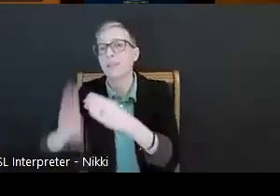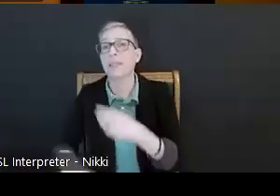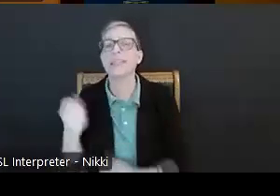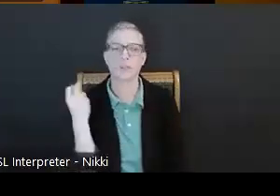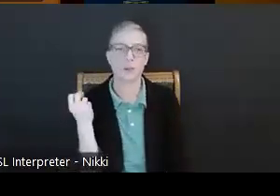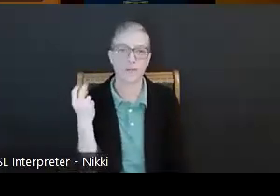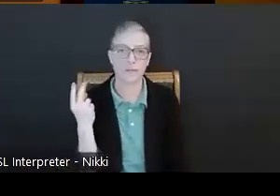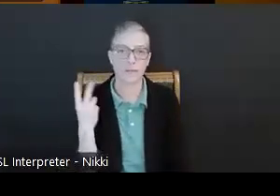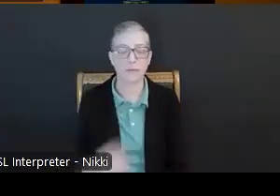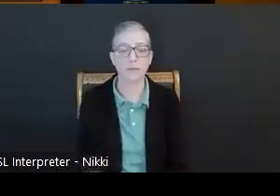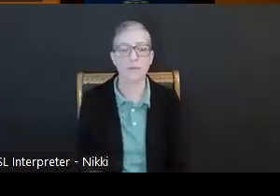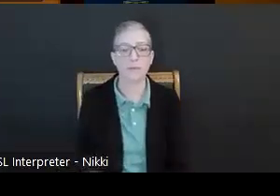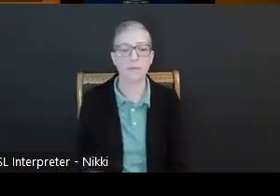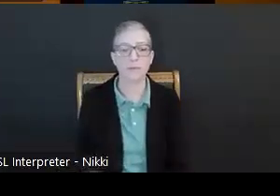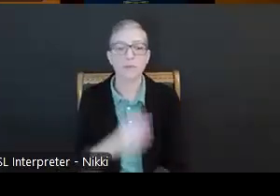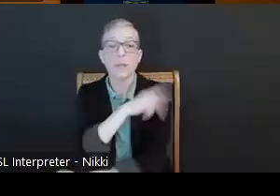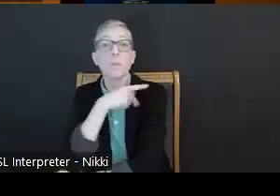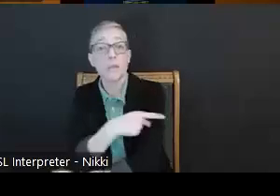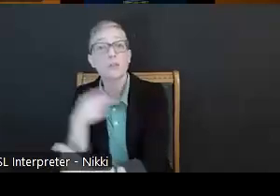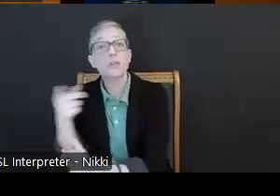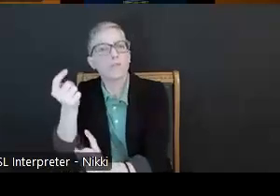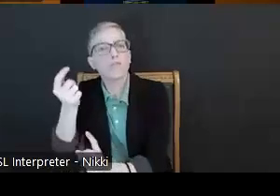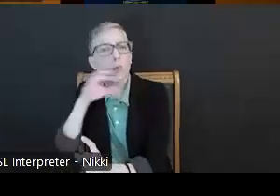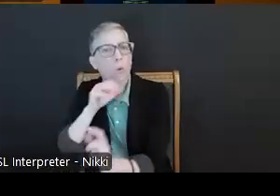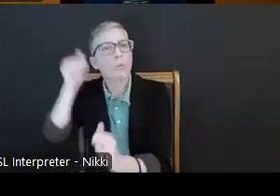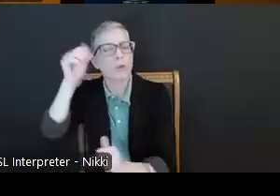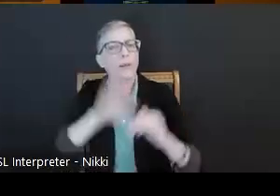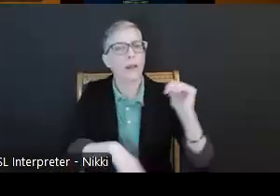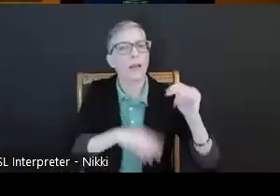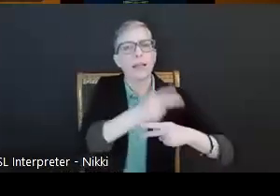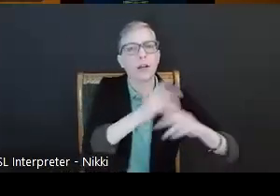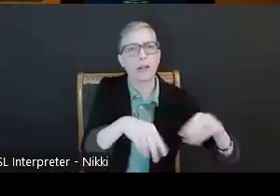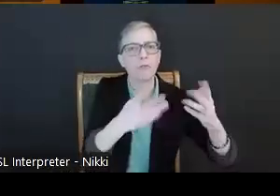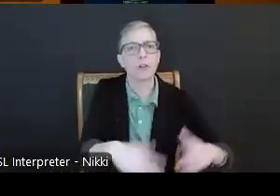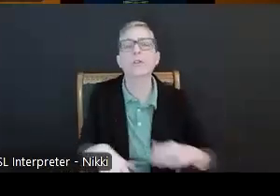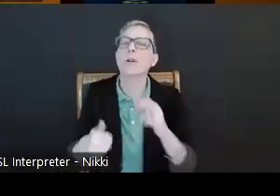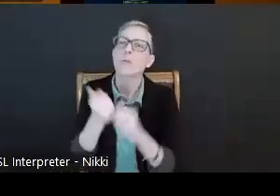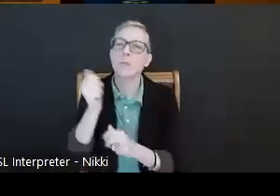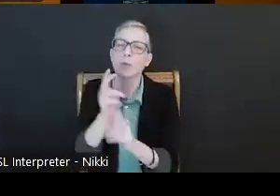were a bit older than the caregivers um mostly White and the caregivers were more female which